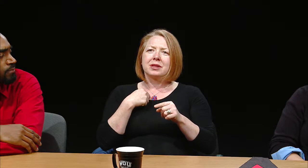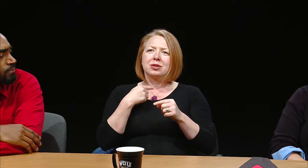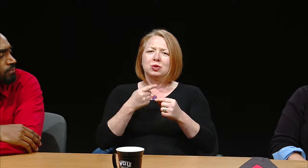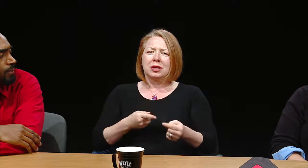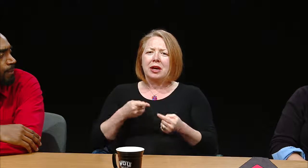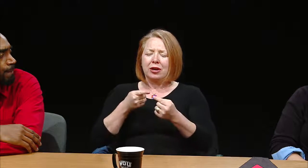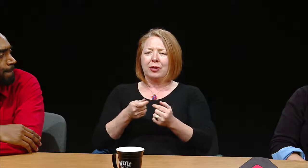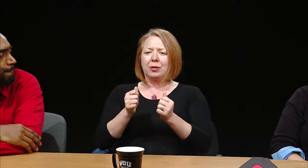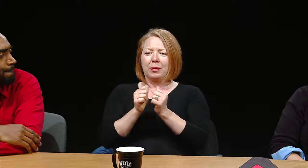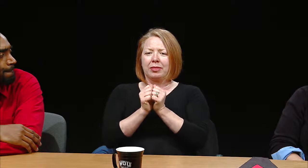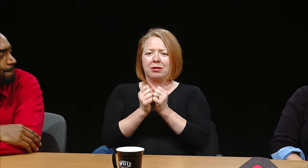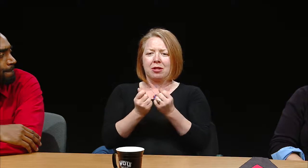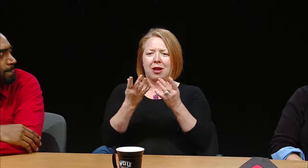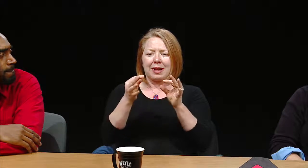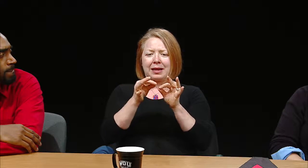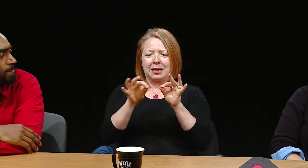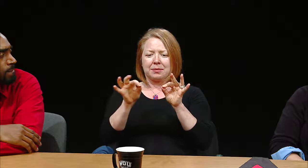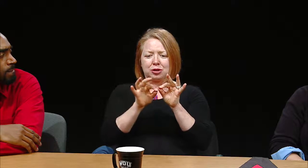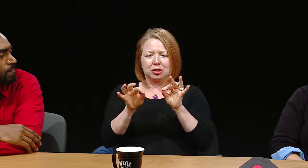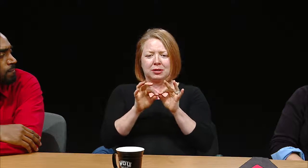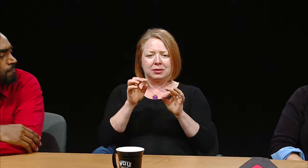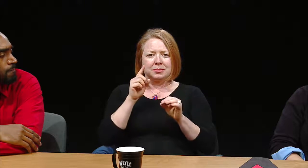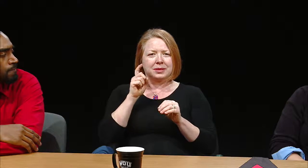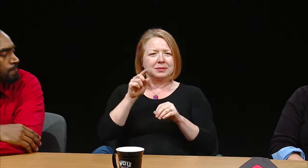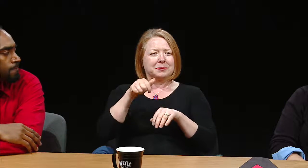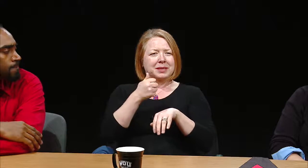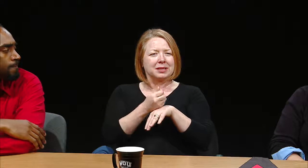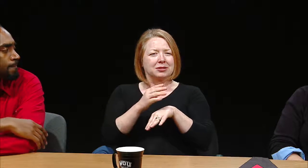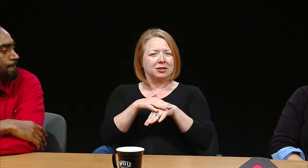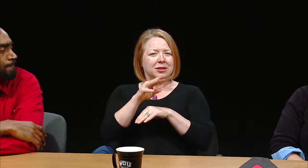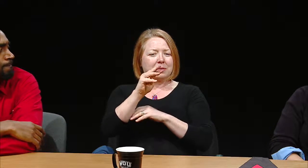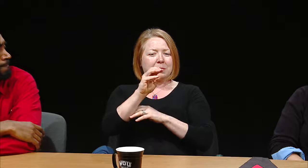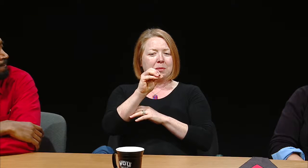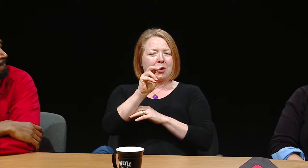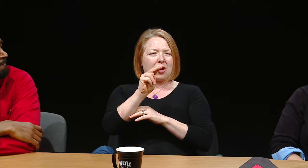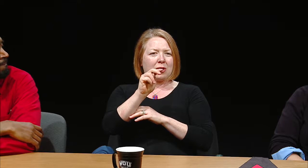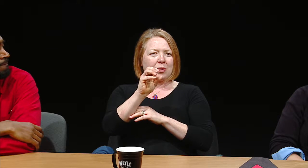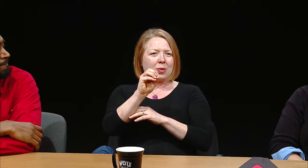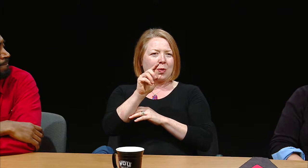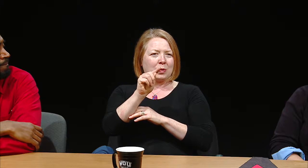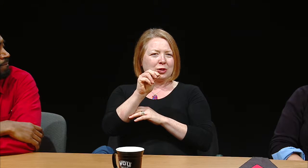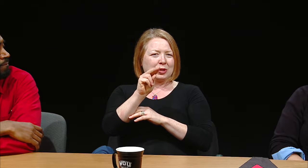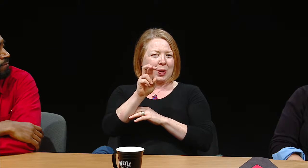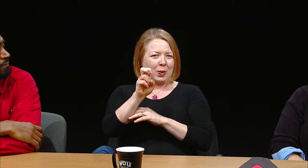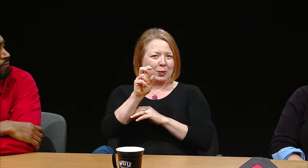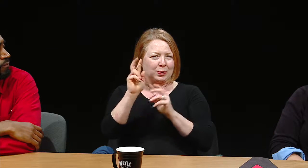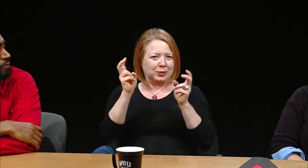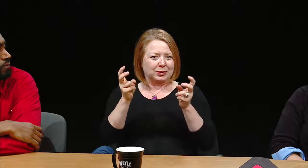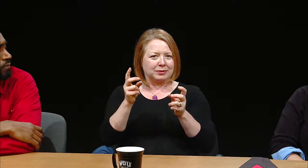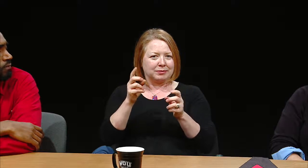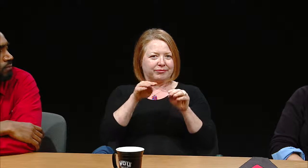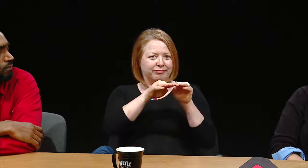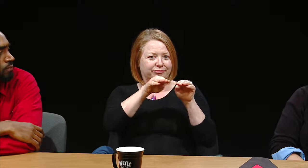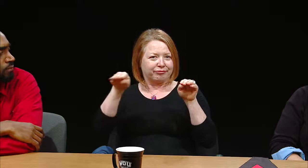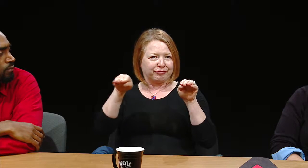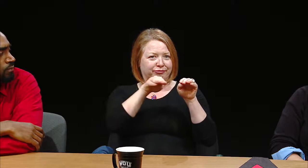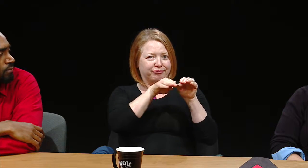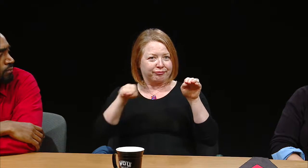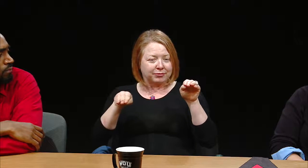And so then having to look at the process that I was using, and it being the first time I captioned, and not exactly sure what I was doing,